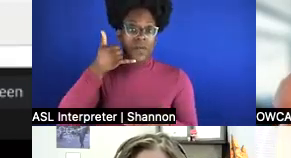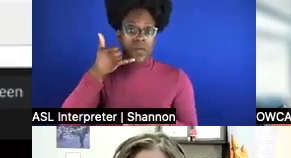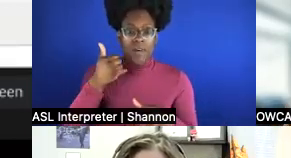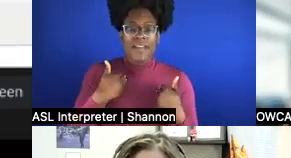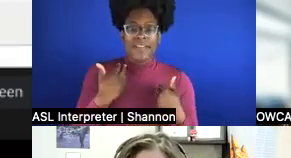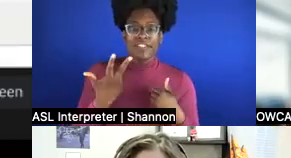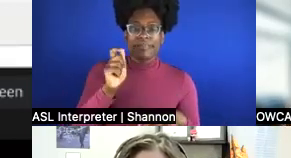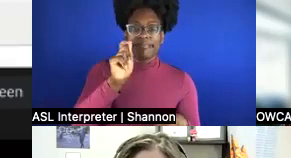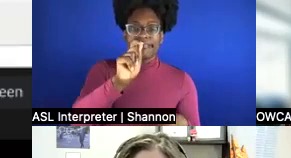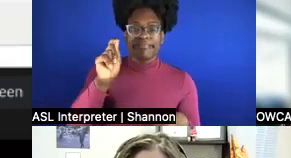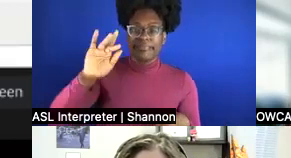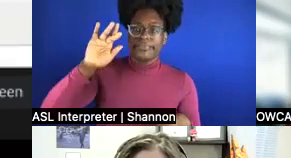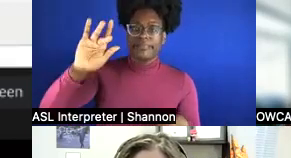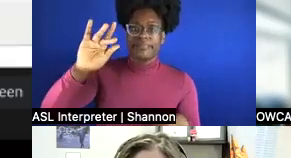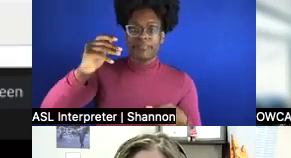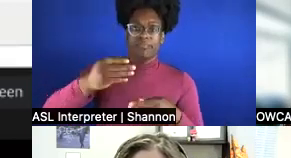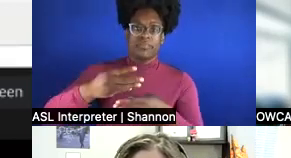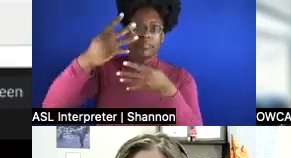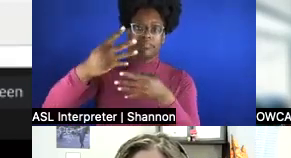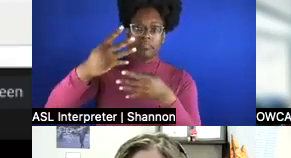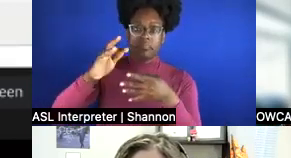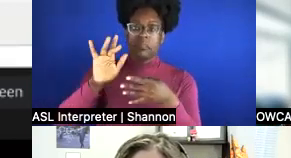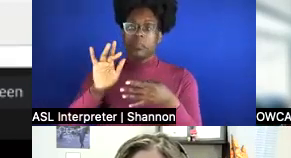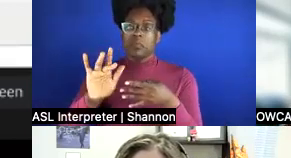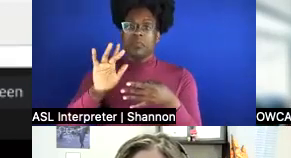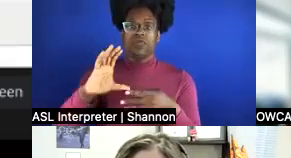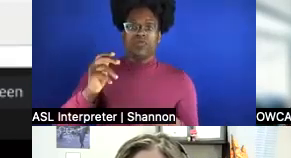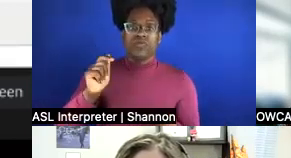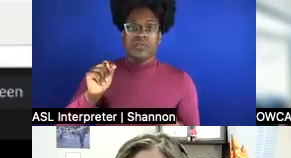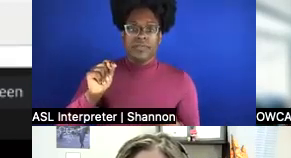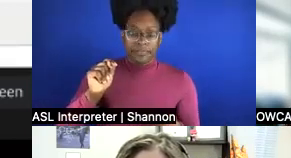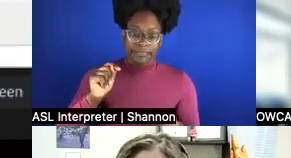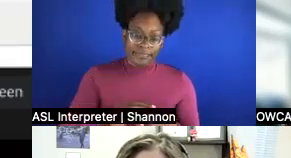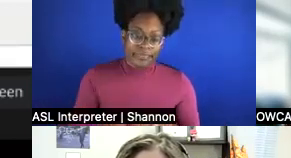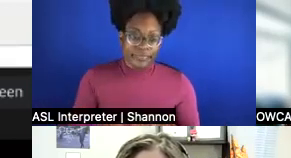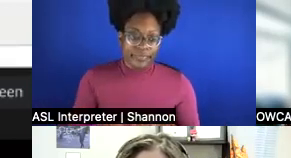two presenters who are collaboratively presenting today. Mohsine Bensaid and